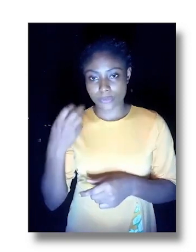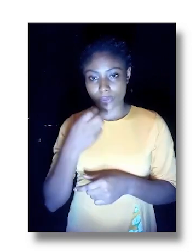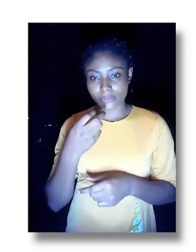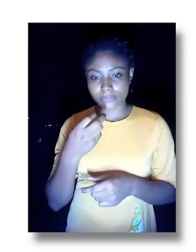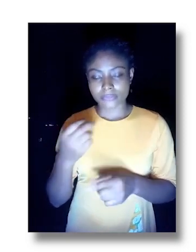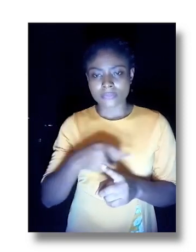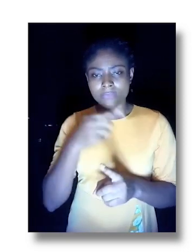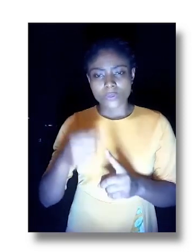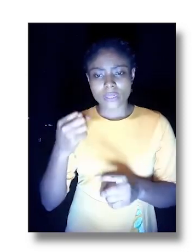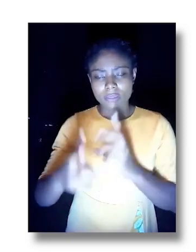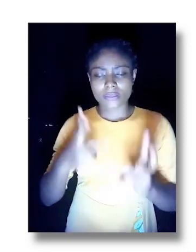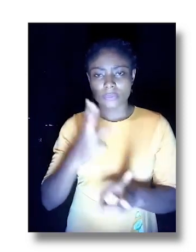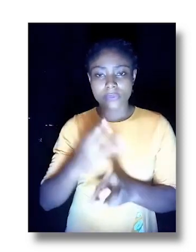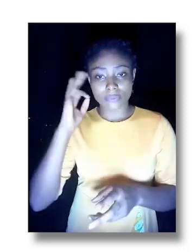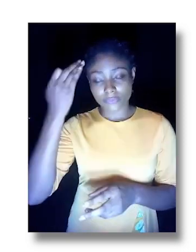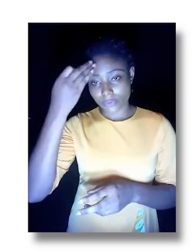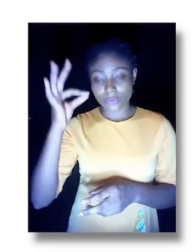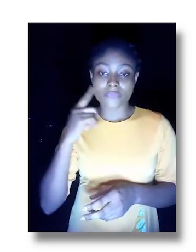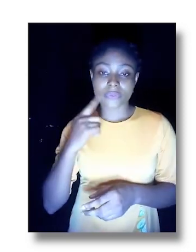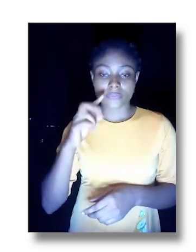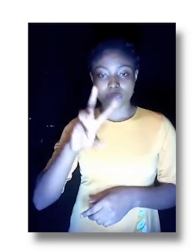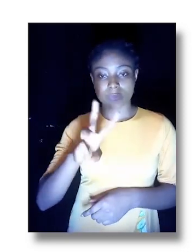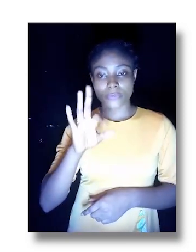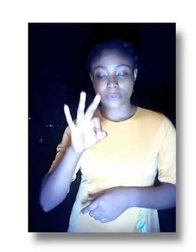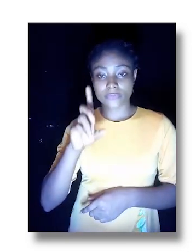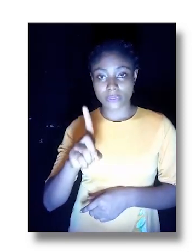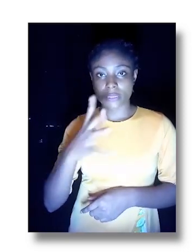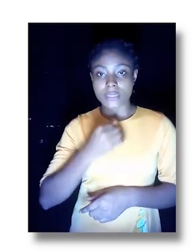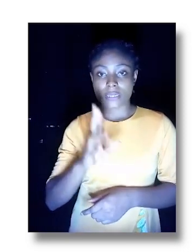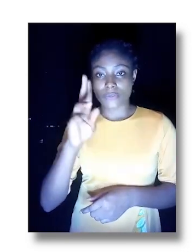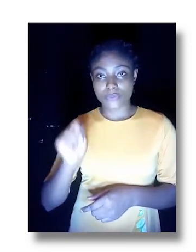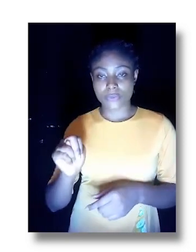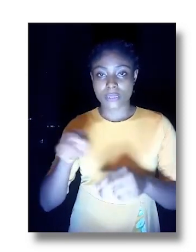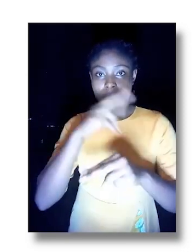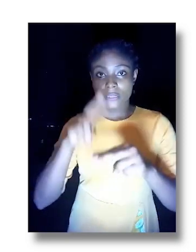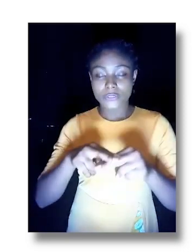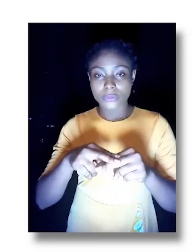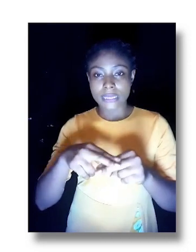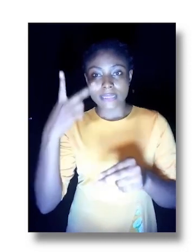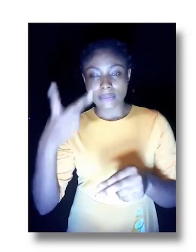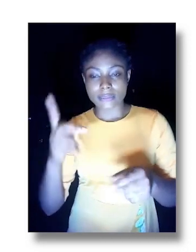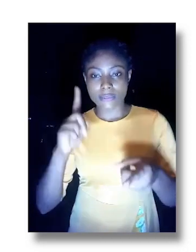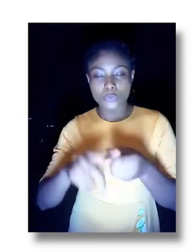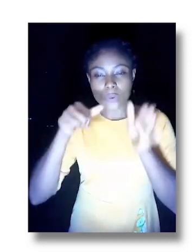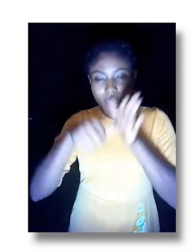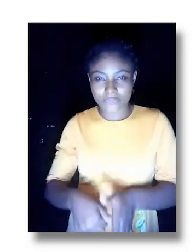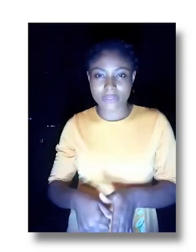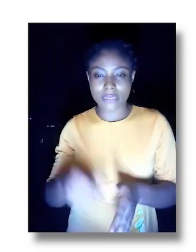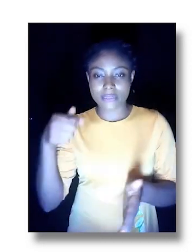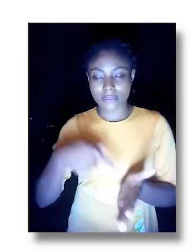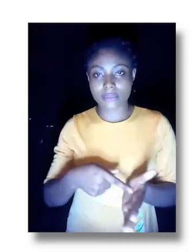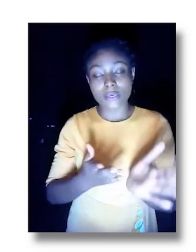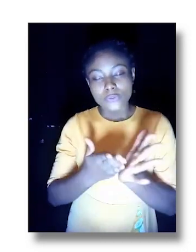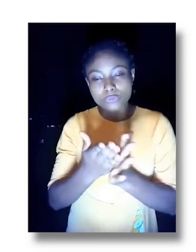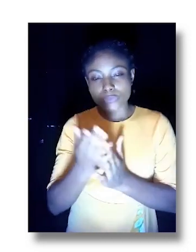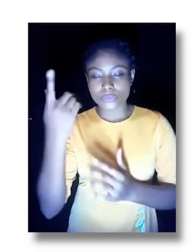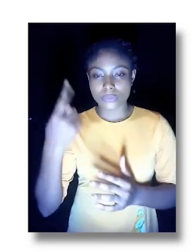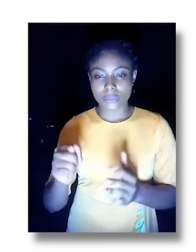So, when the World Federation of th Deaf (WFD) and the United Nations seek to emphasize this